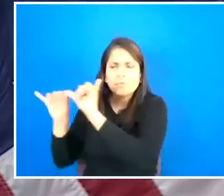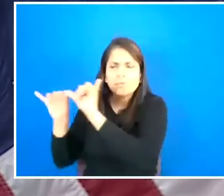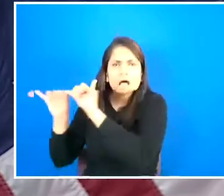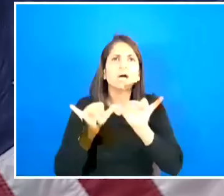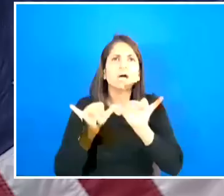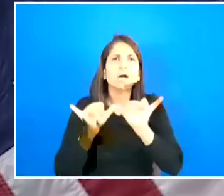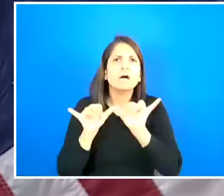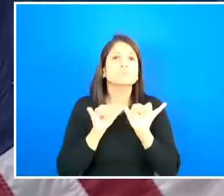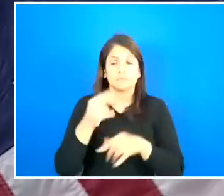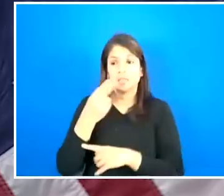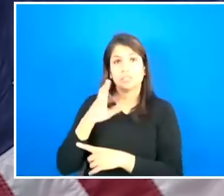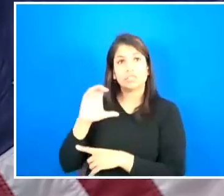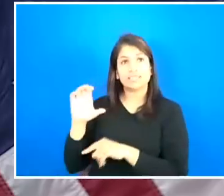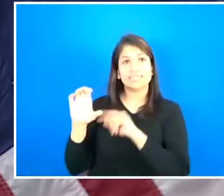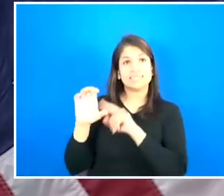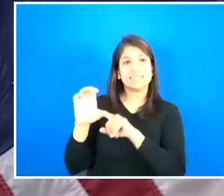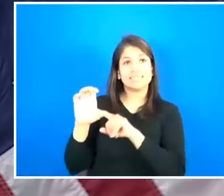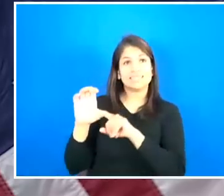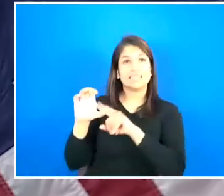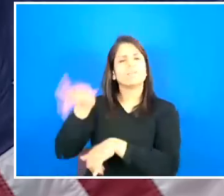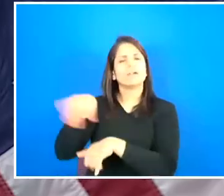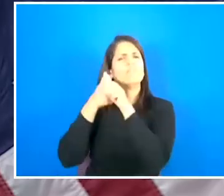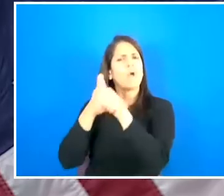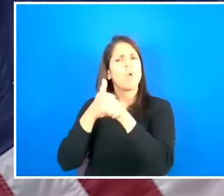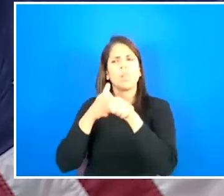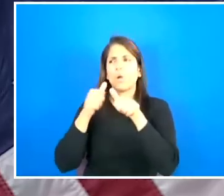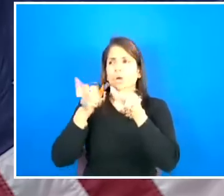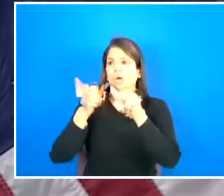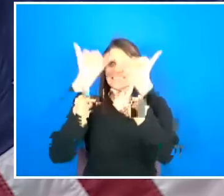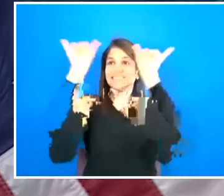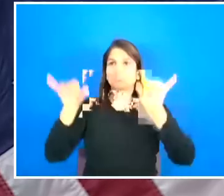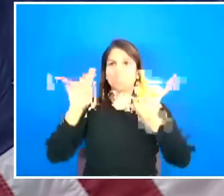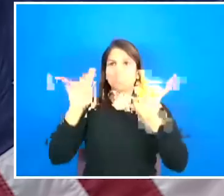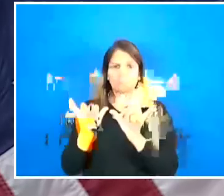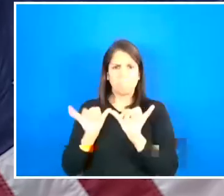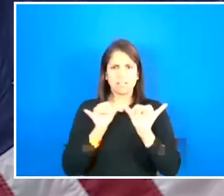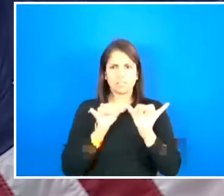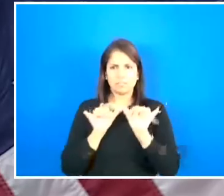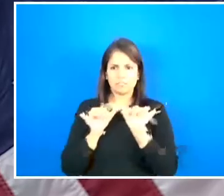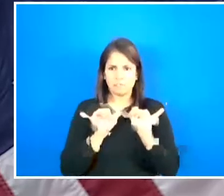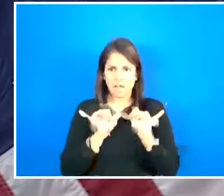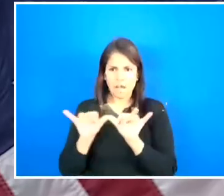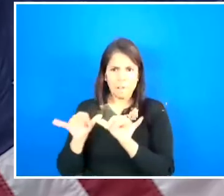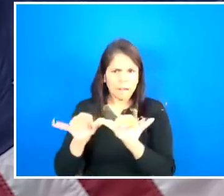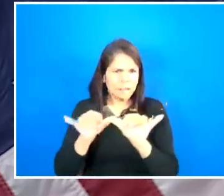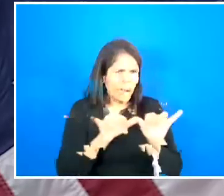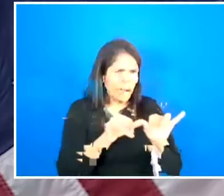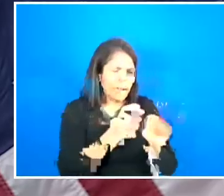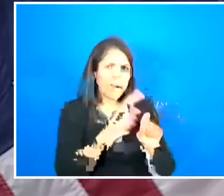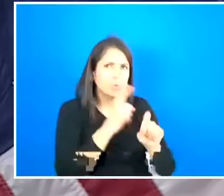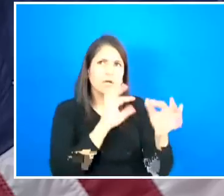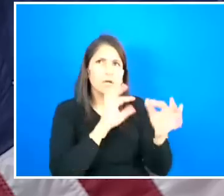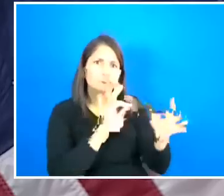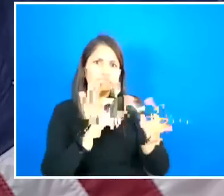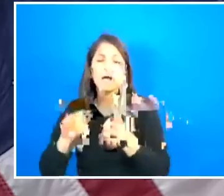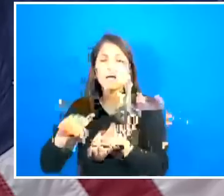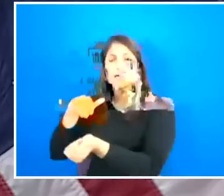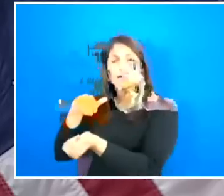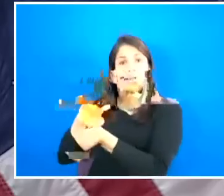FOR US FOR A DAILY TRACKING SYSTEM.